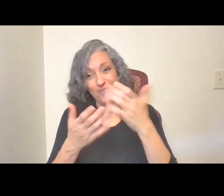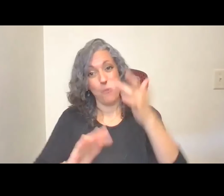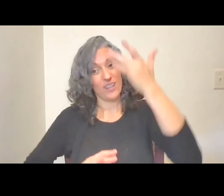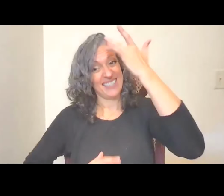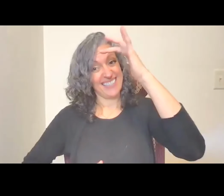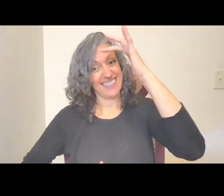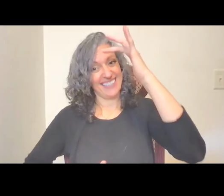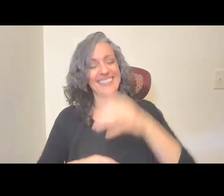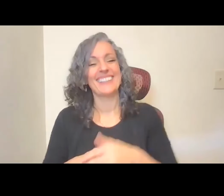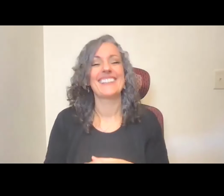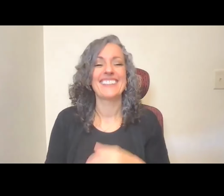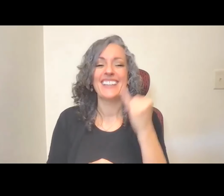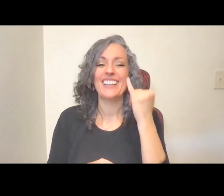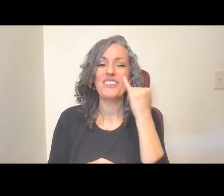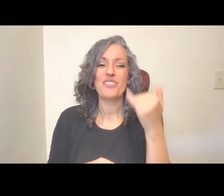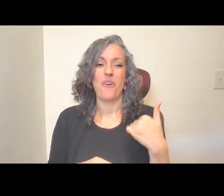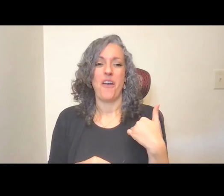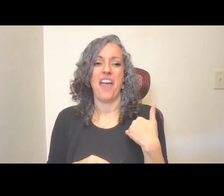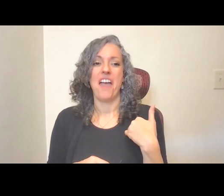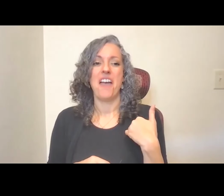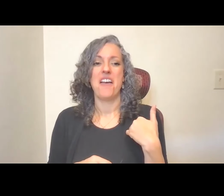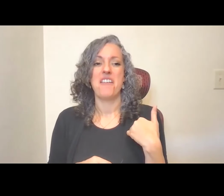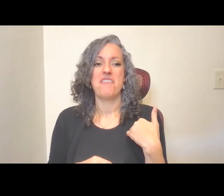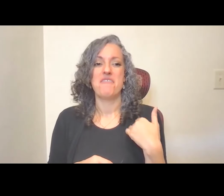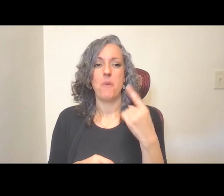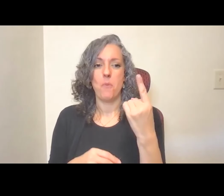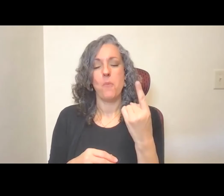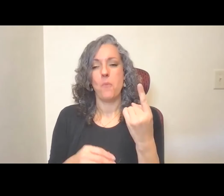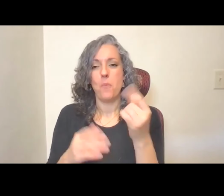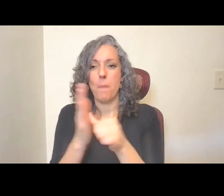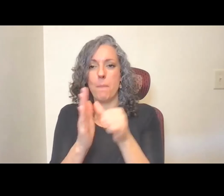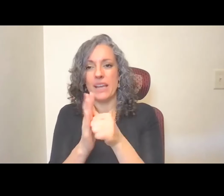you have, if you do an action on one page and it triggers an alert and you need to keep that